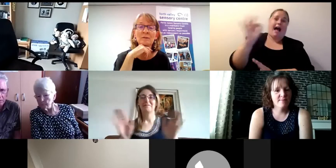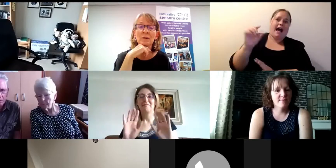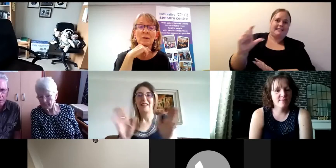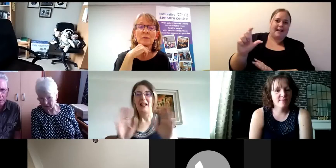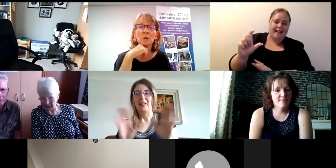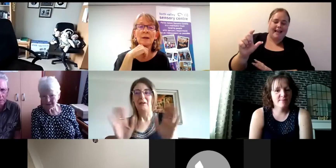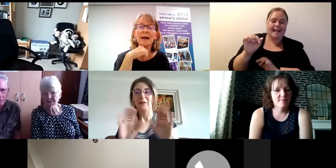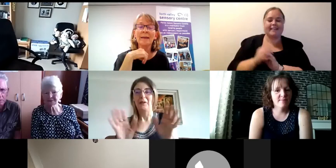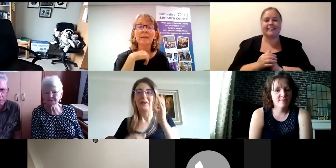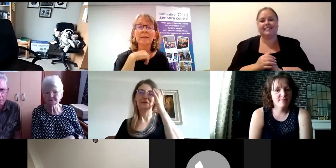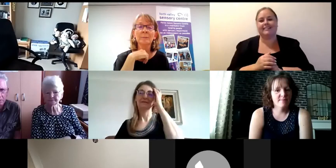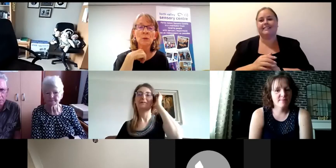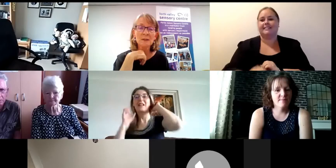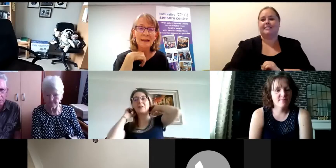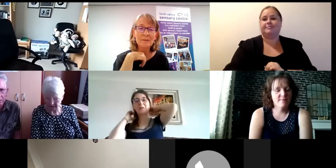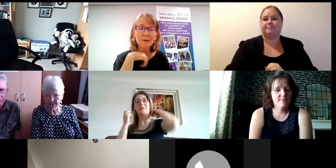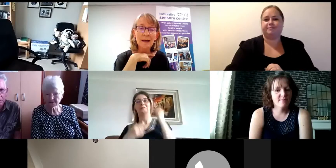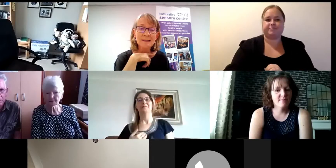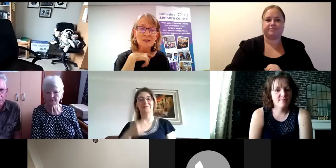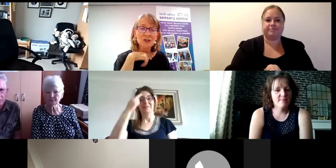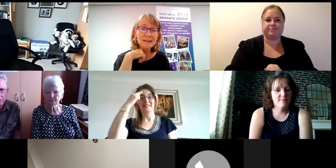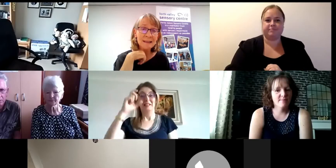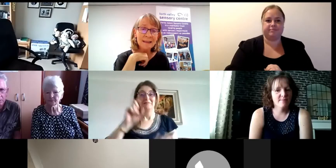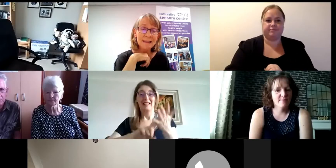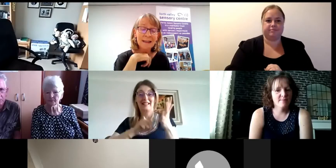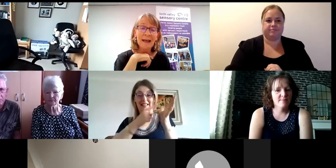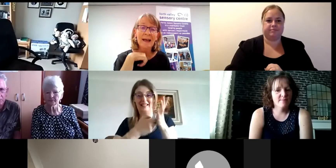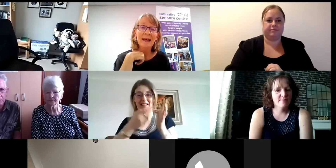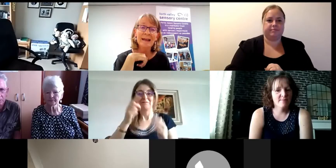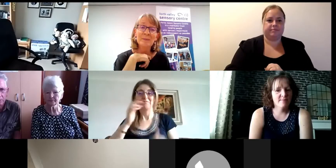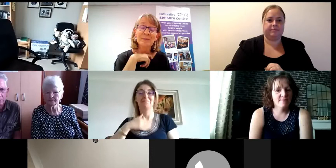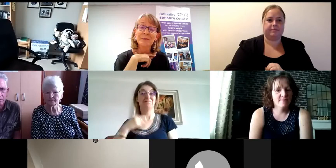You see yourself more at board level as a trustee